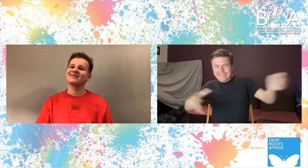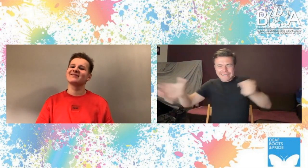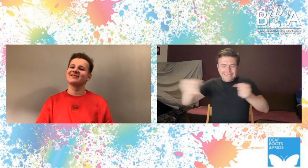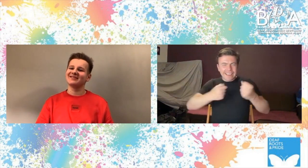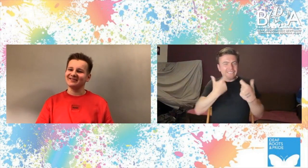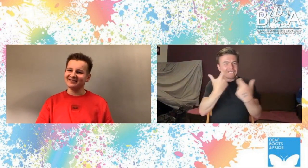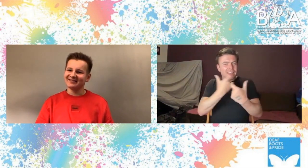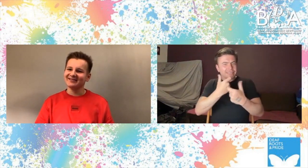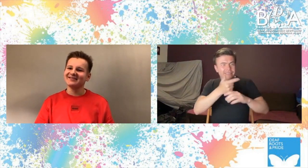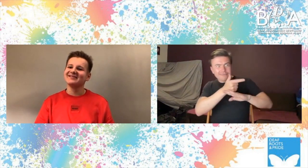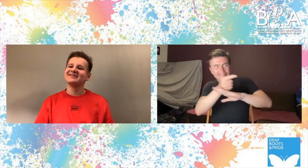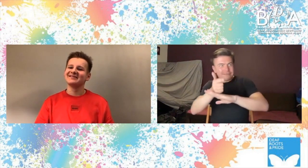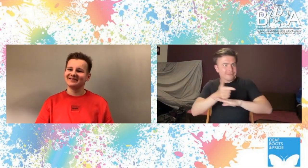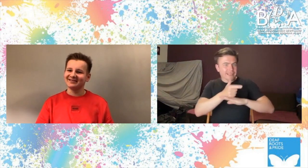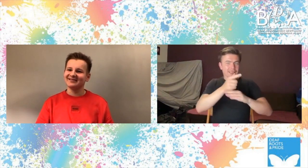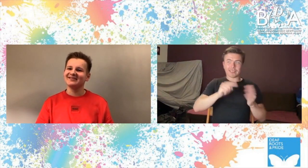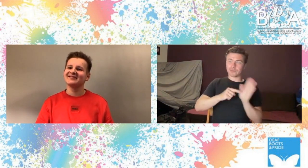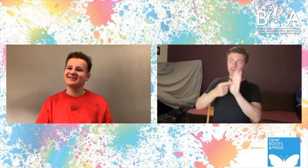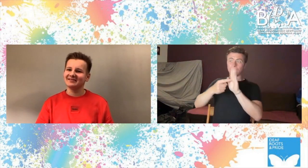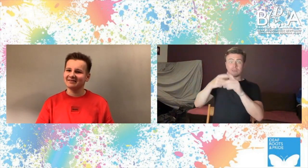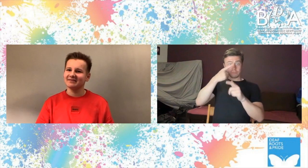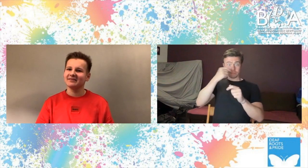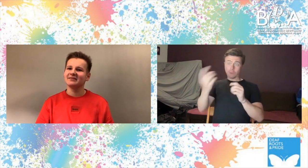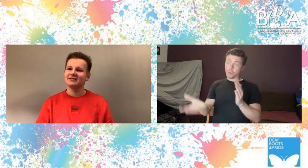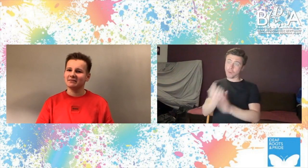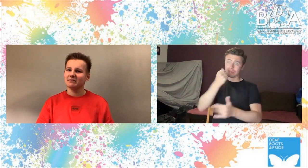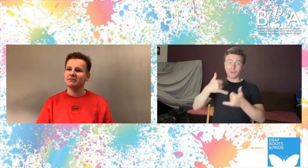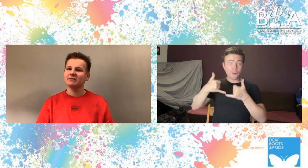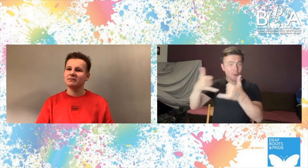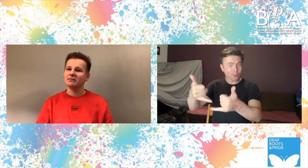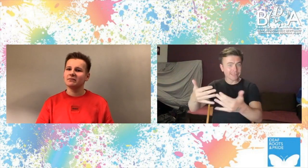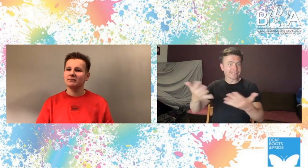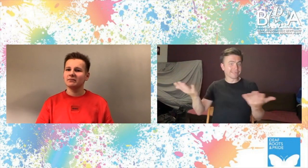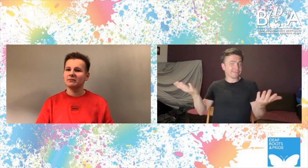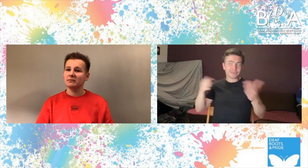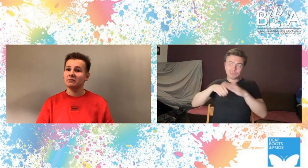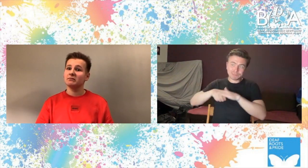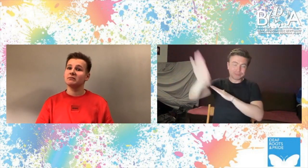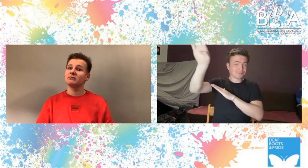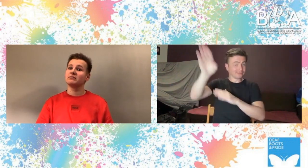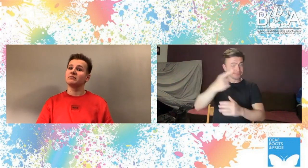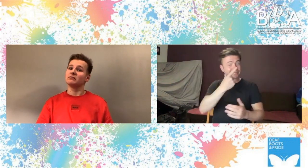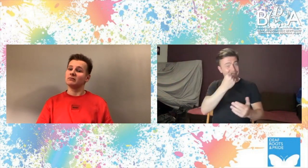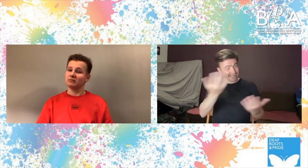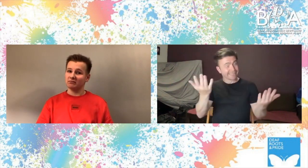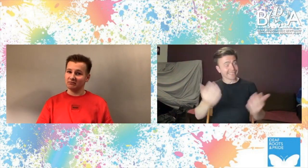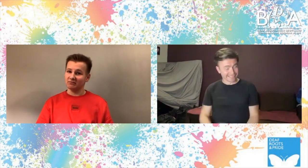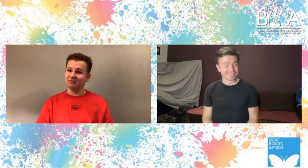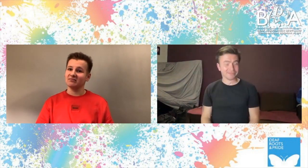as actors, you can have fun. People have done that and won awards. It is possible.